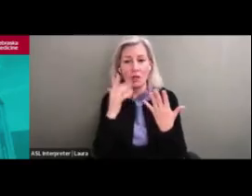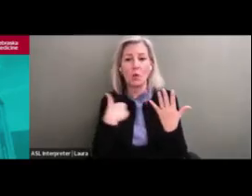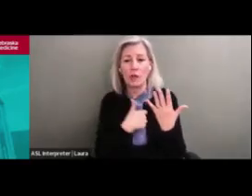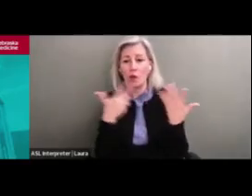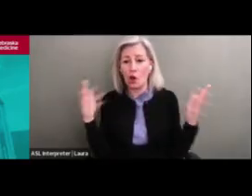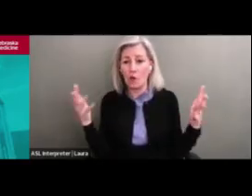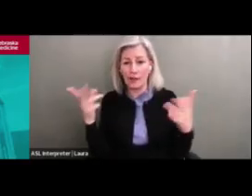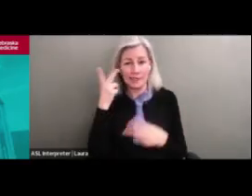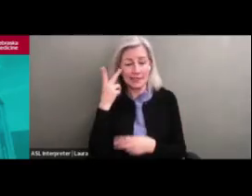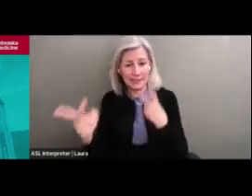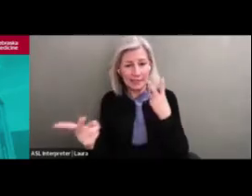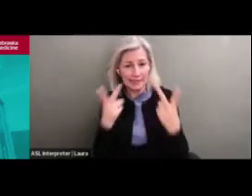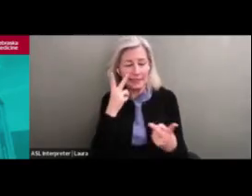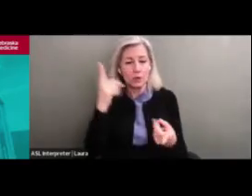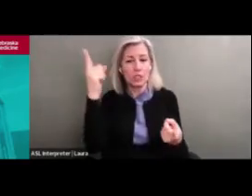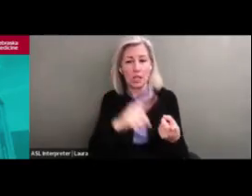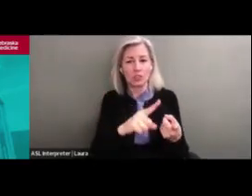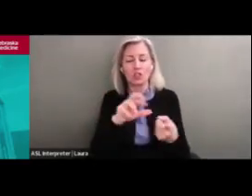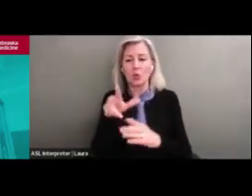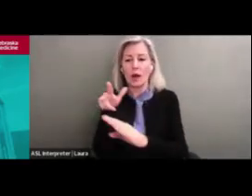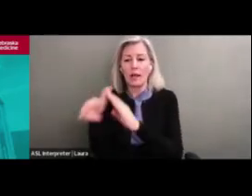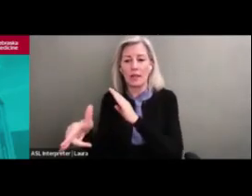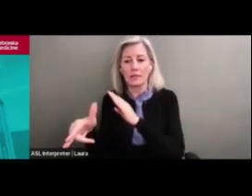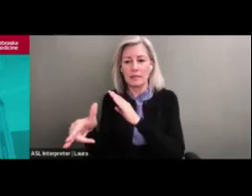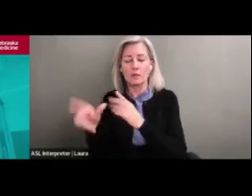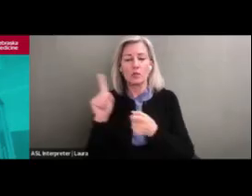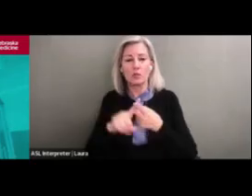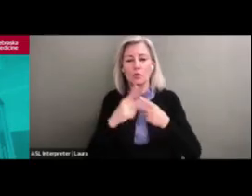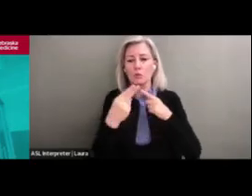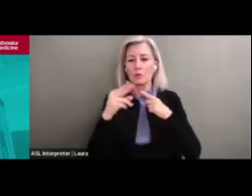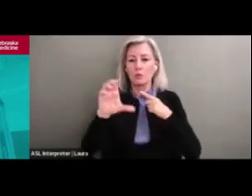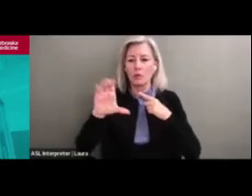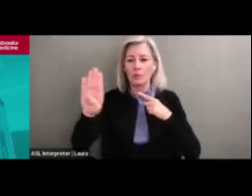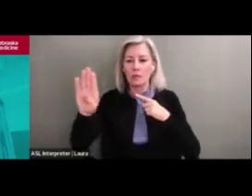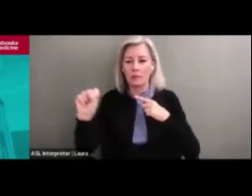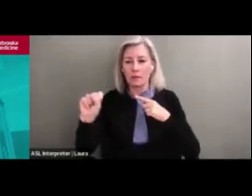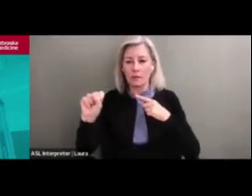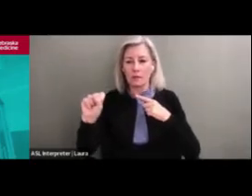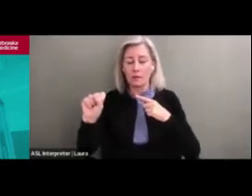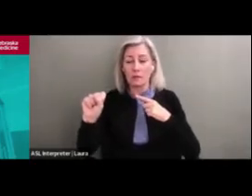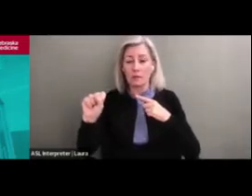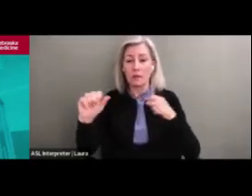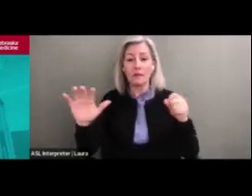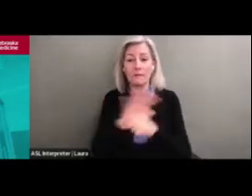or are eliminating altogether.